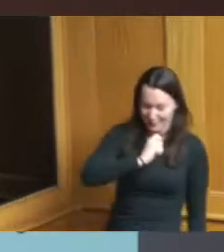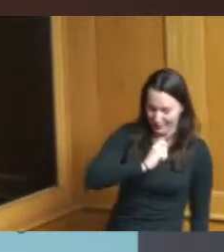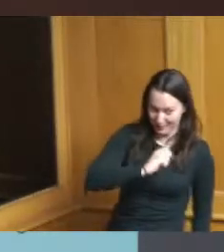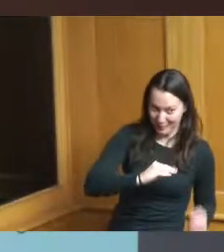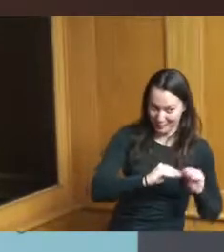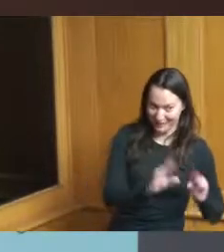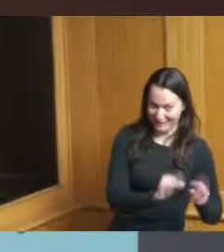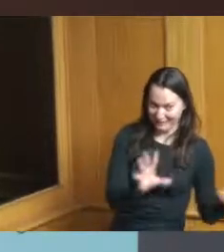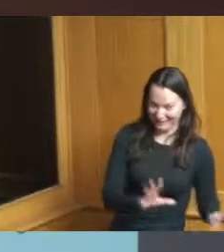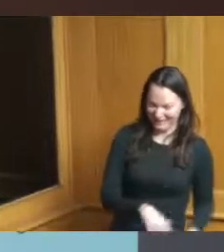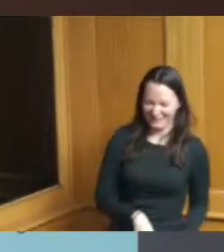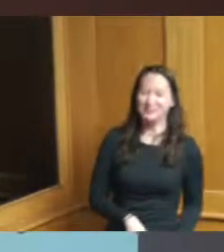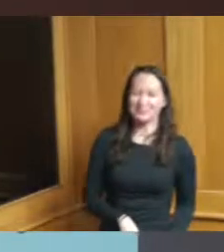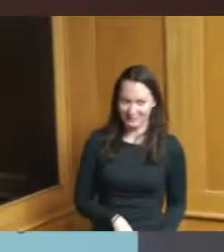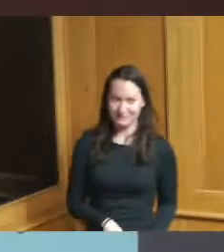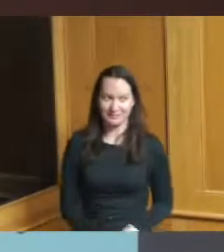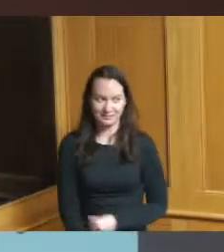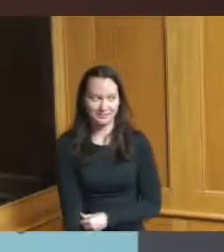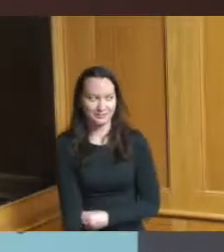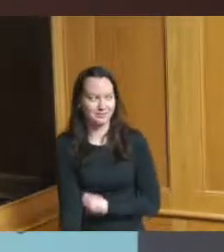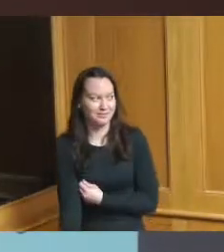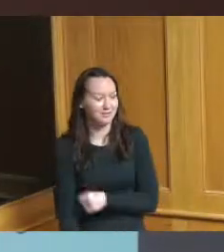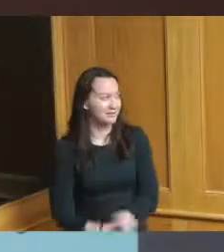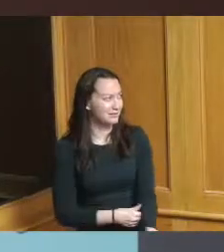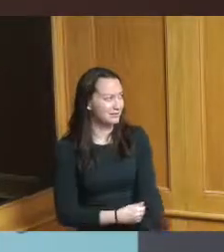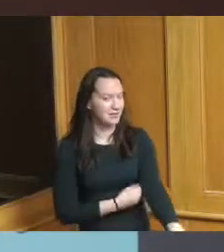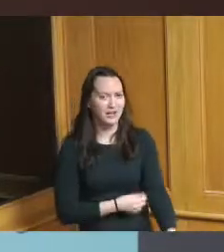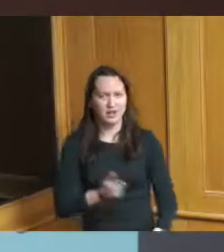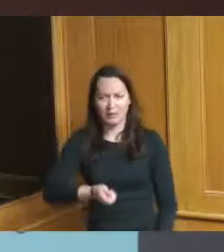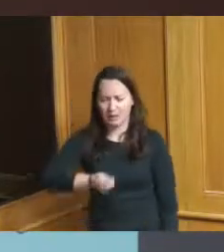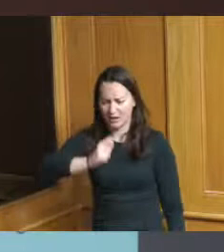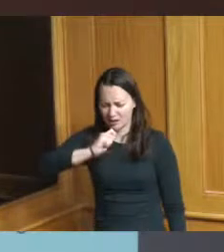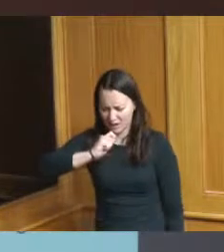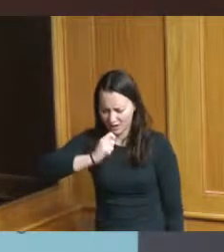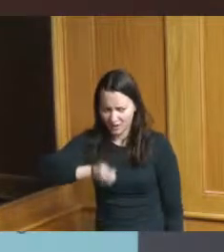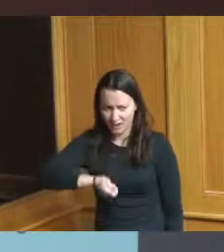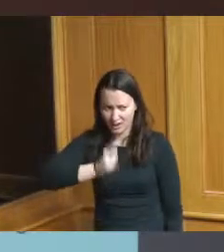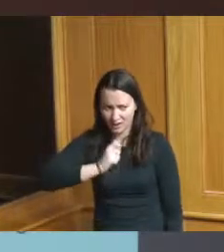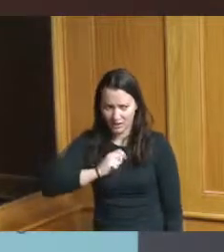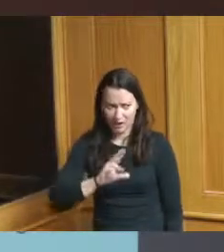they're saying they can't hear you okay okay maybe I should do this no no no no oh no you're good